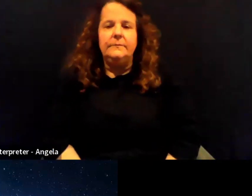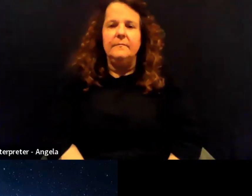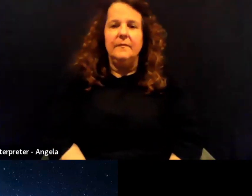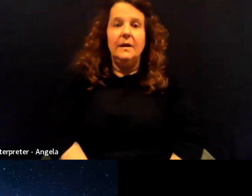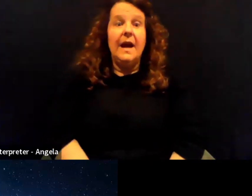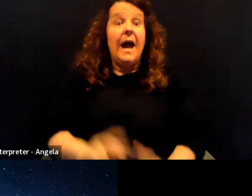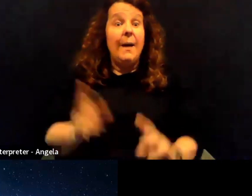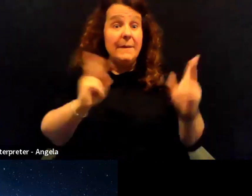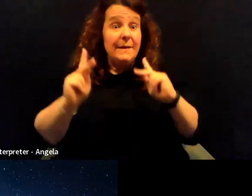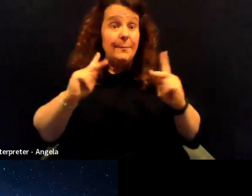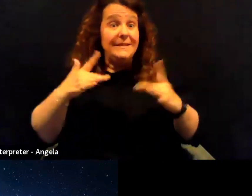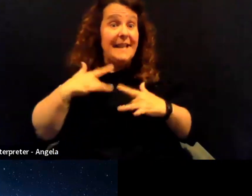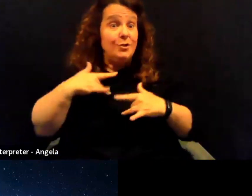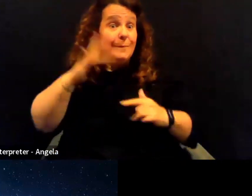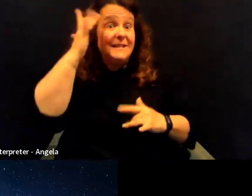but don't have the communication skills.